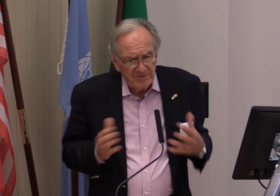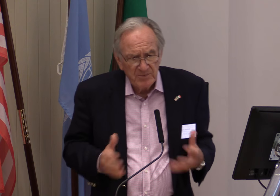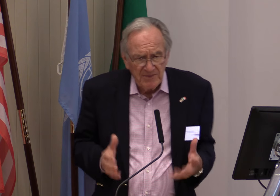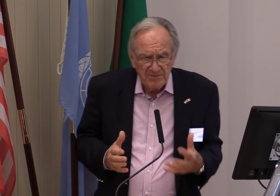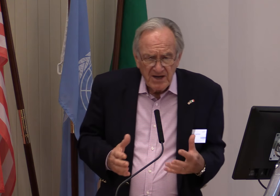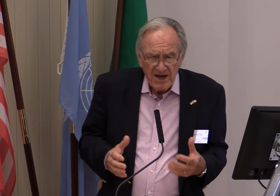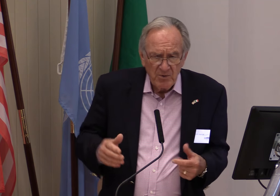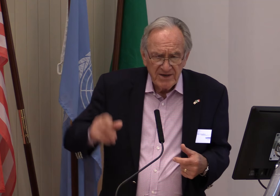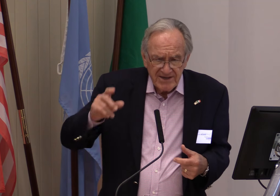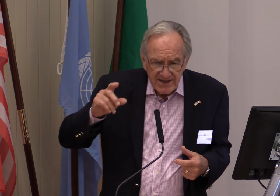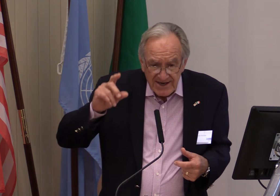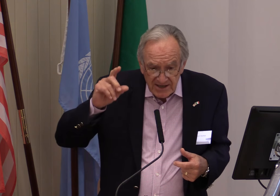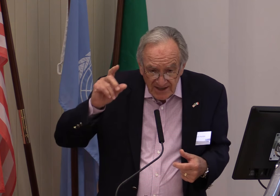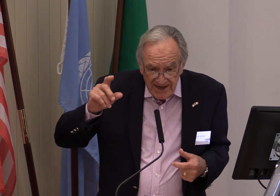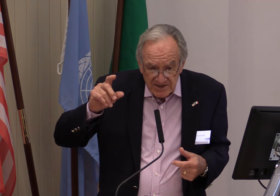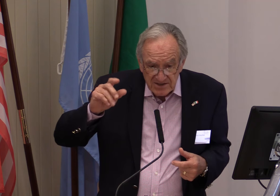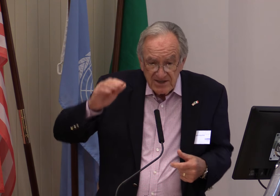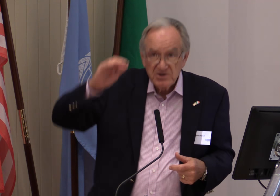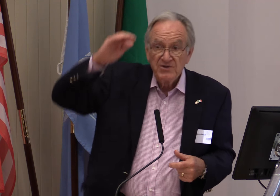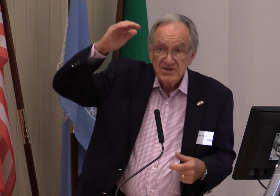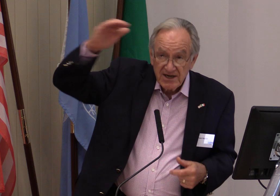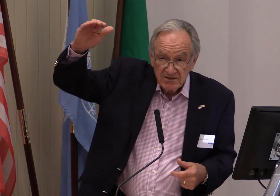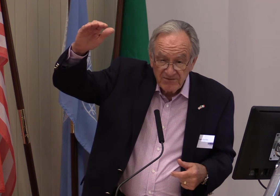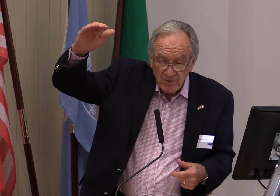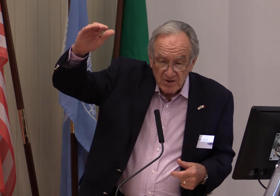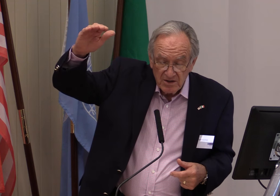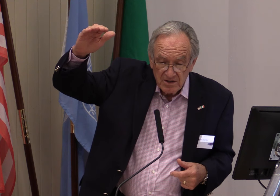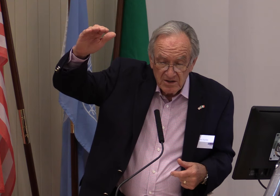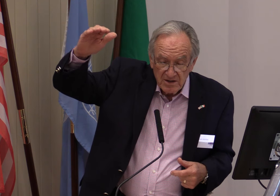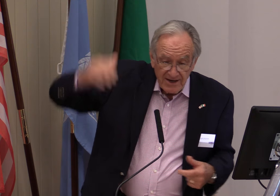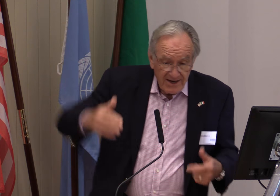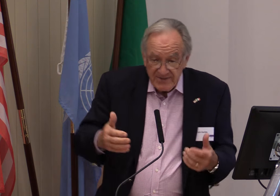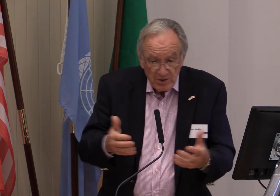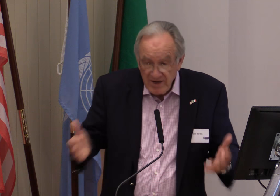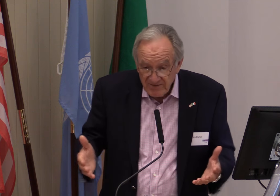I have a problem, I want to take a class, it's on the second floor, they don't have